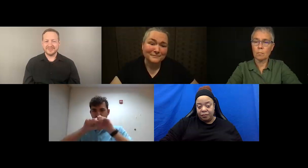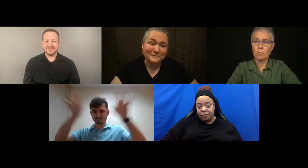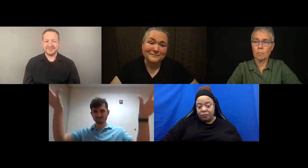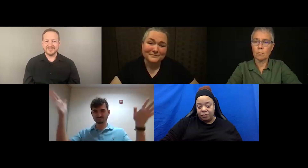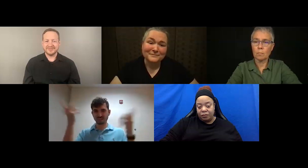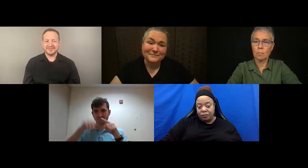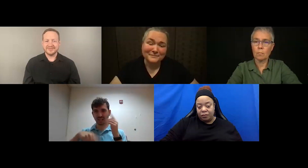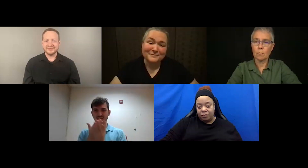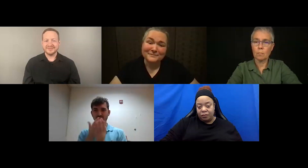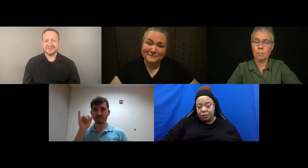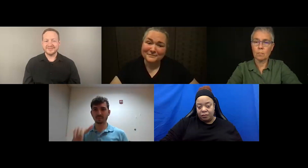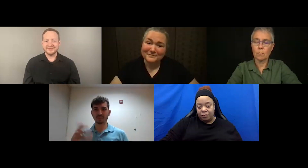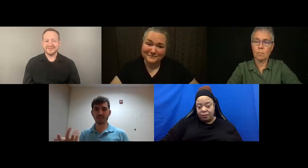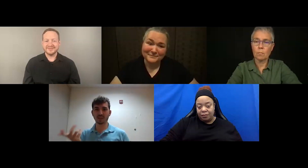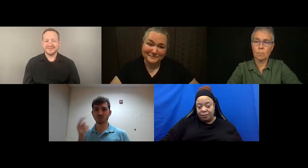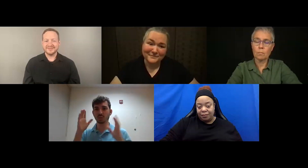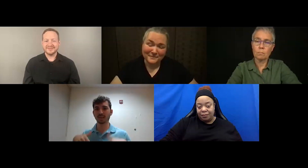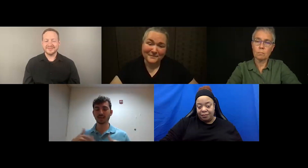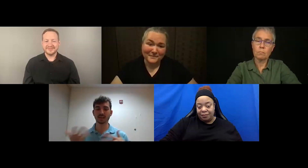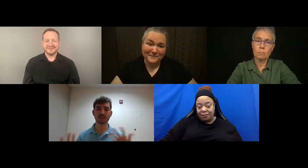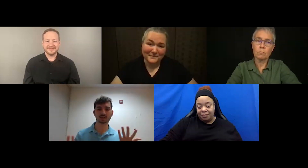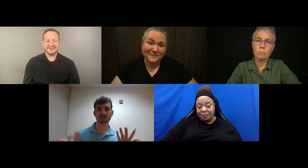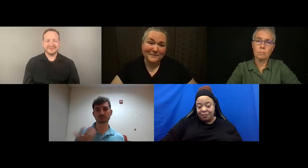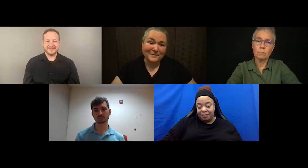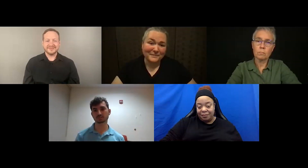information, once it's in the interwebs, it can be disseminated so quickly.